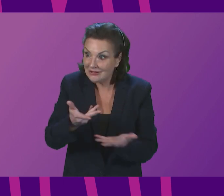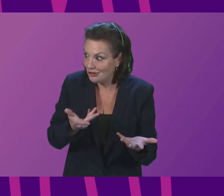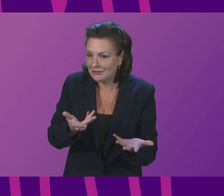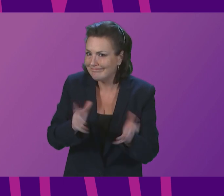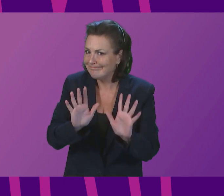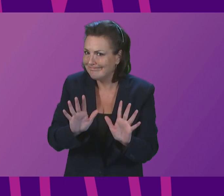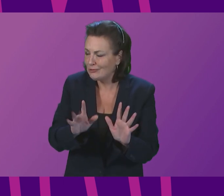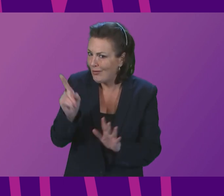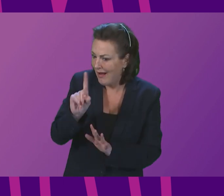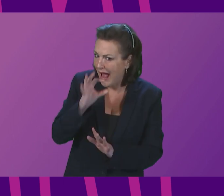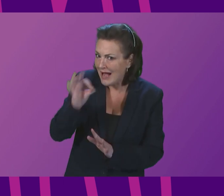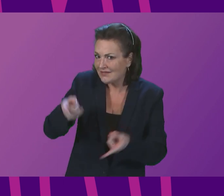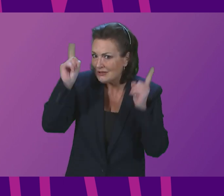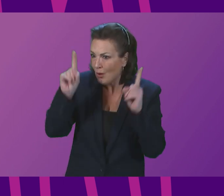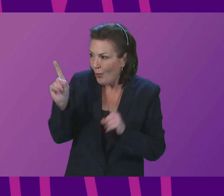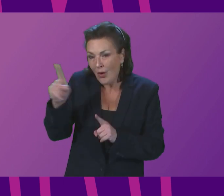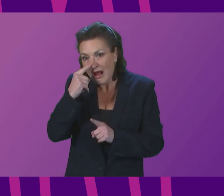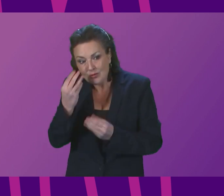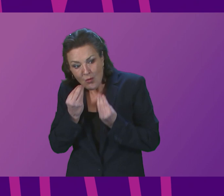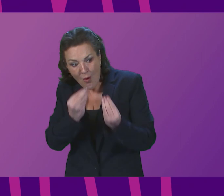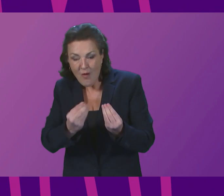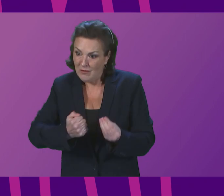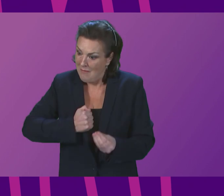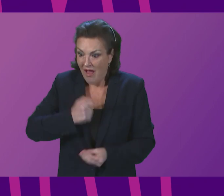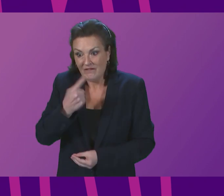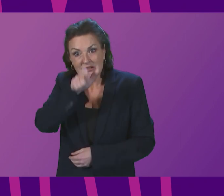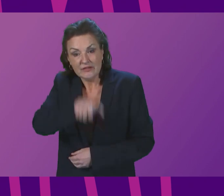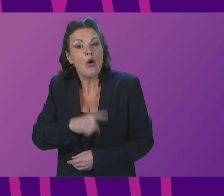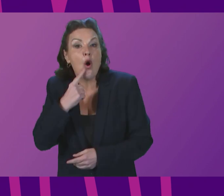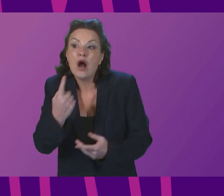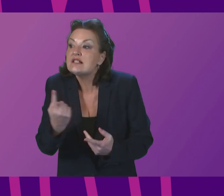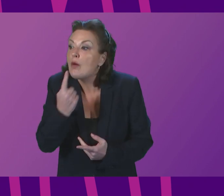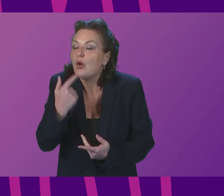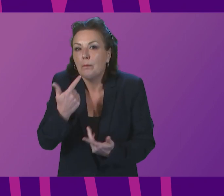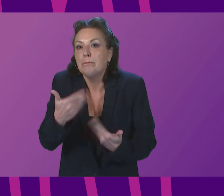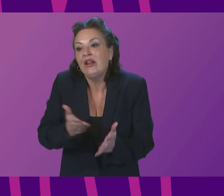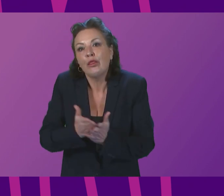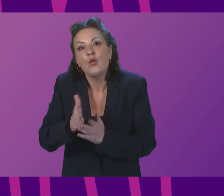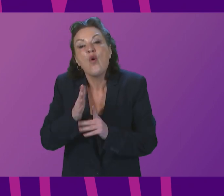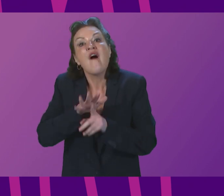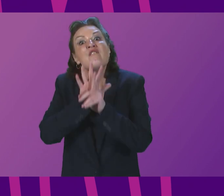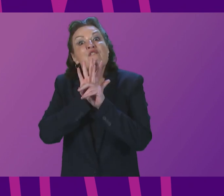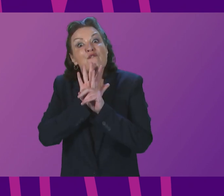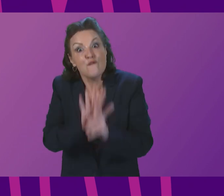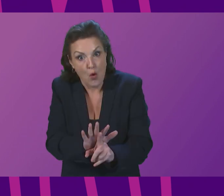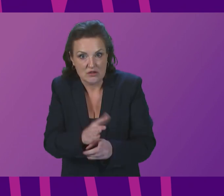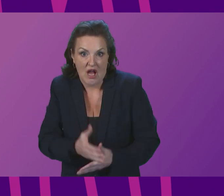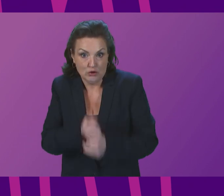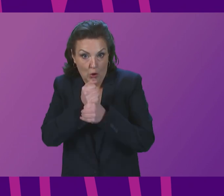What assurances can the First Minister give my constituent and all victims of forced adoption that any information that they give will be treated confidentially and that they will